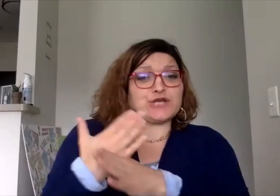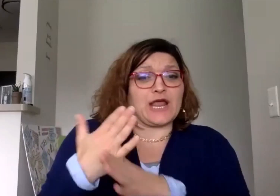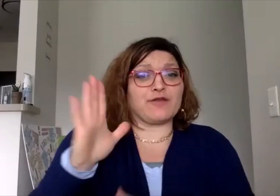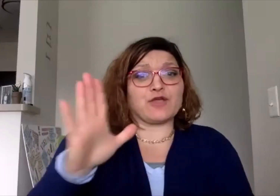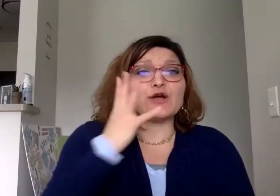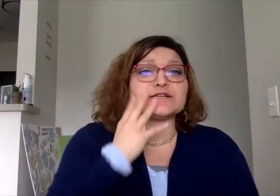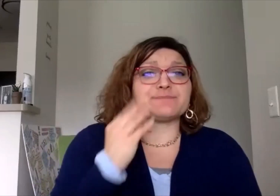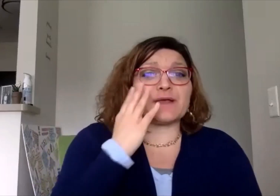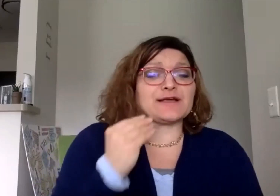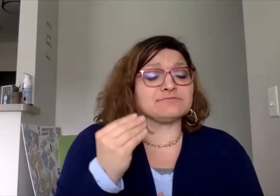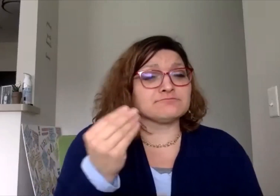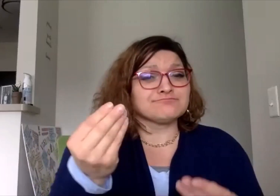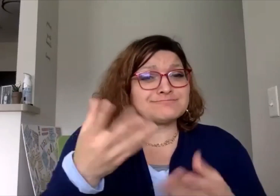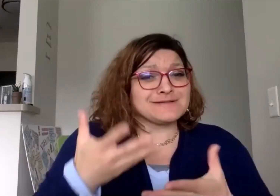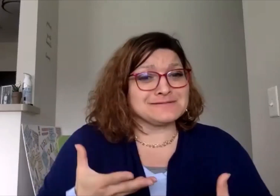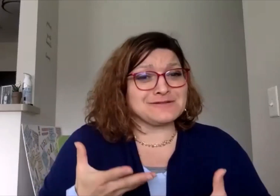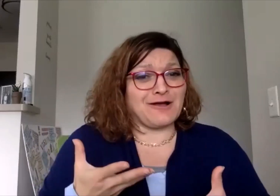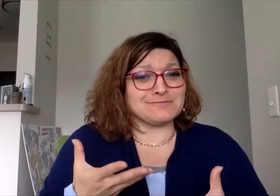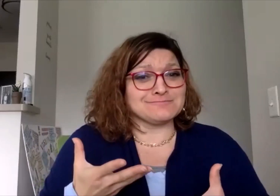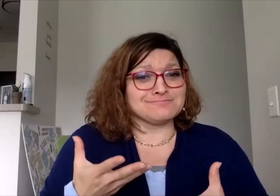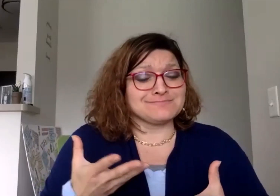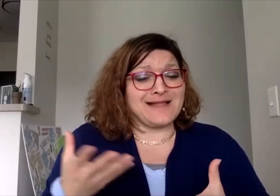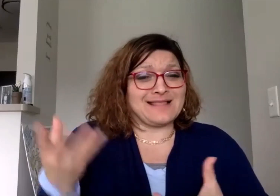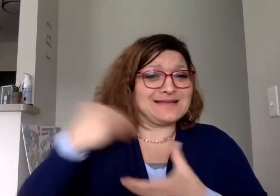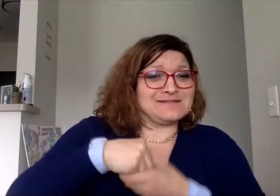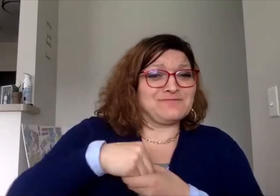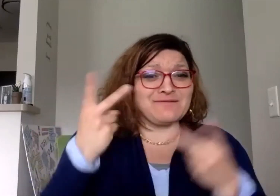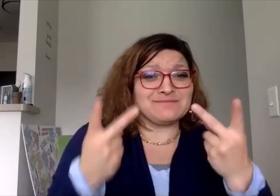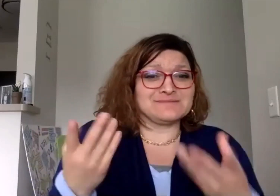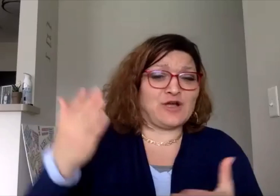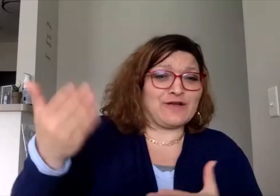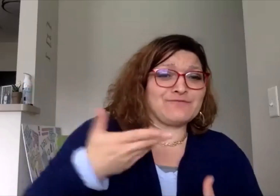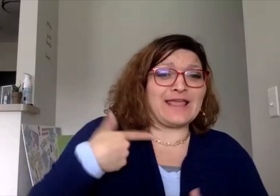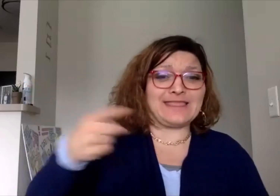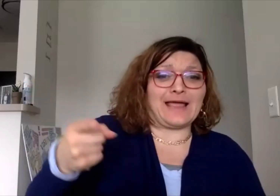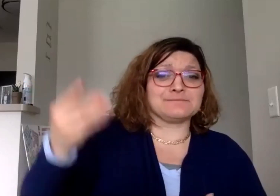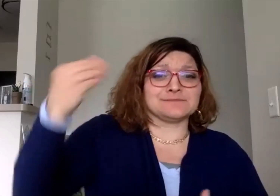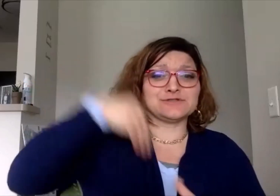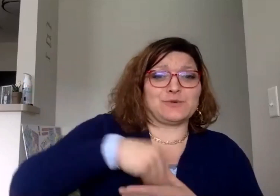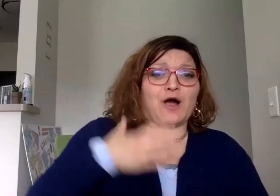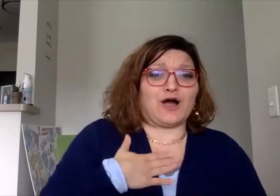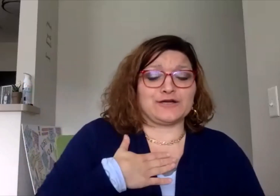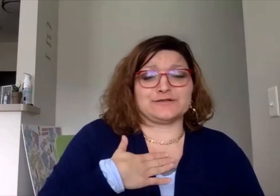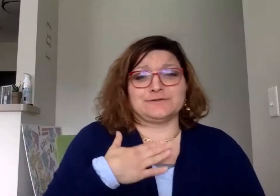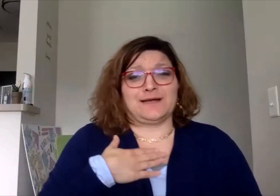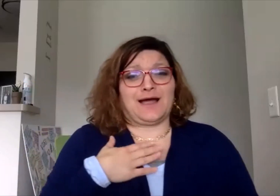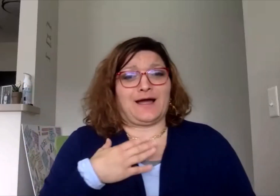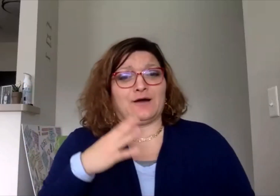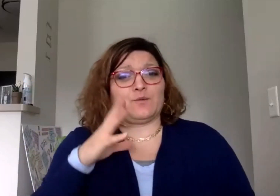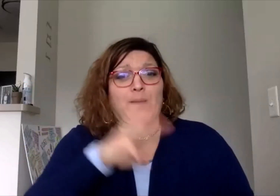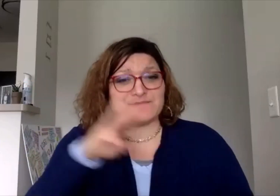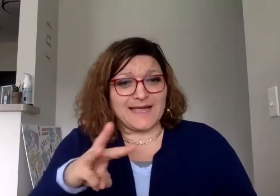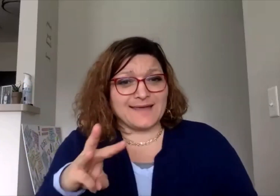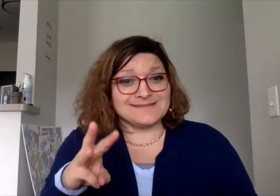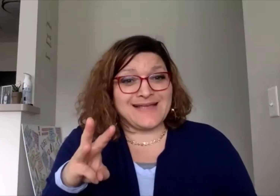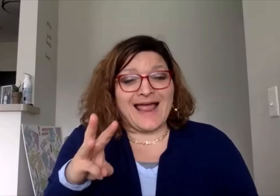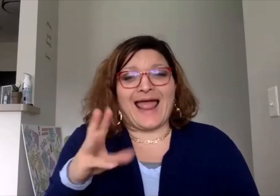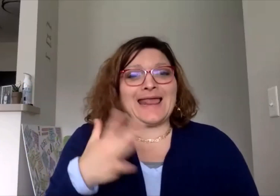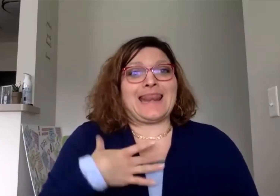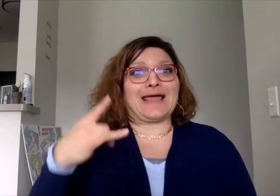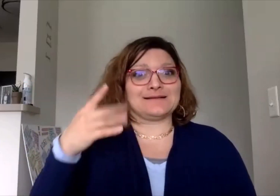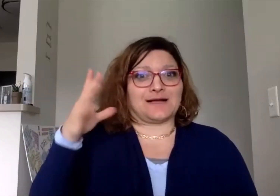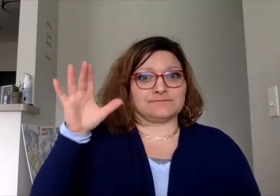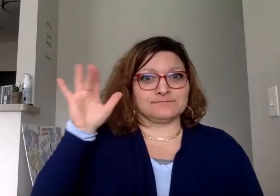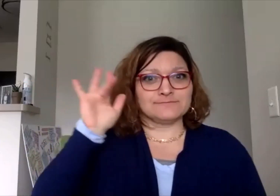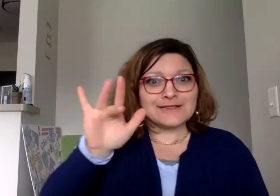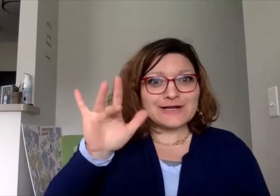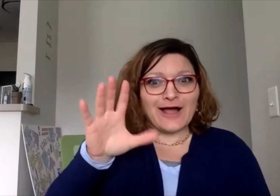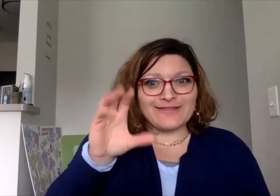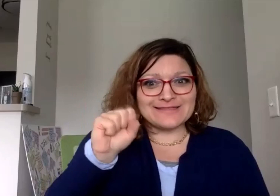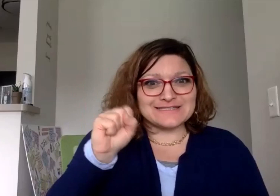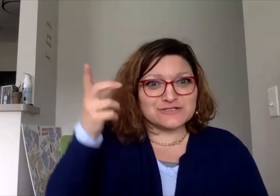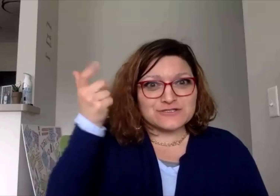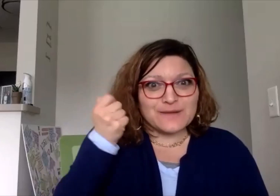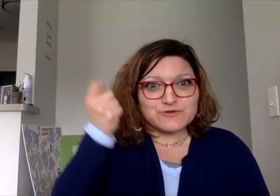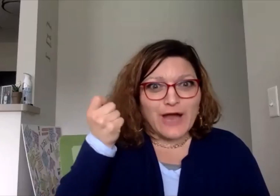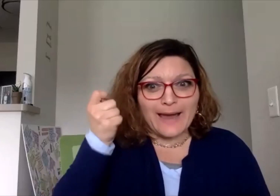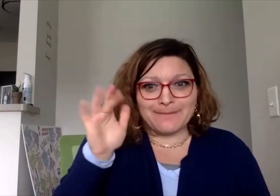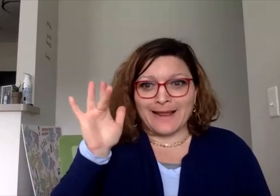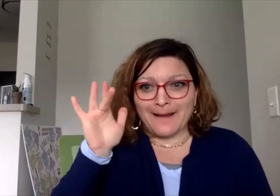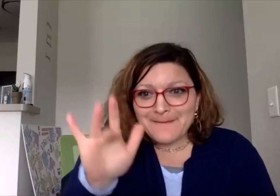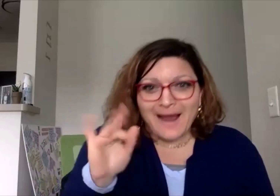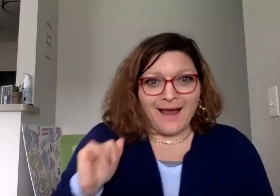their experience now let me invite them to our uh website and like us, click on subscribe